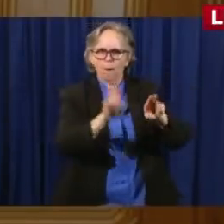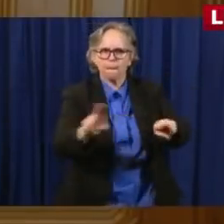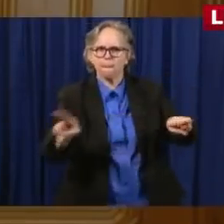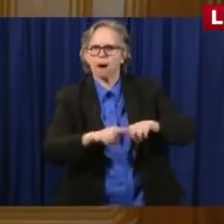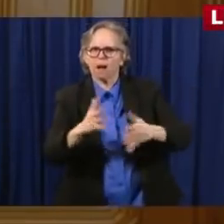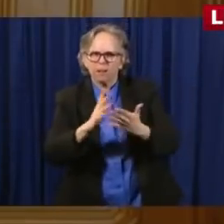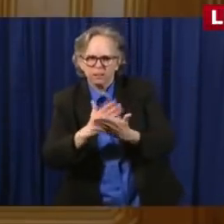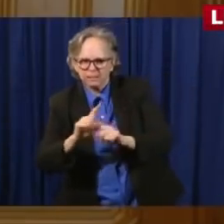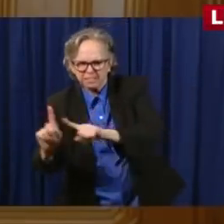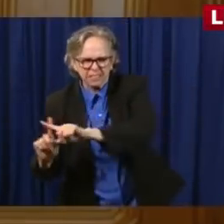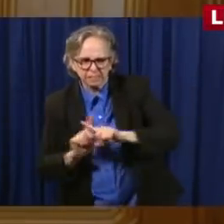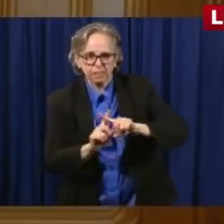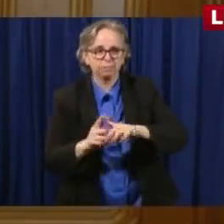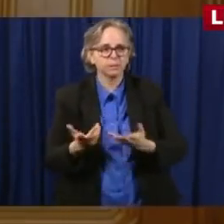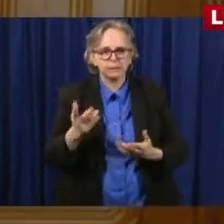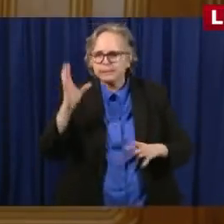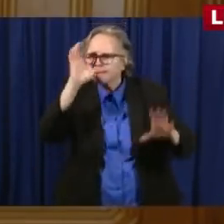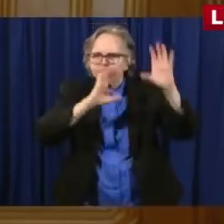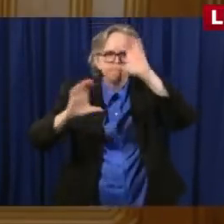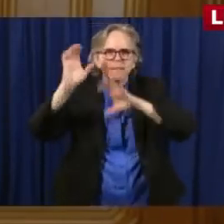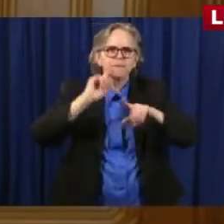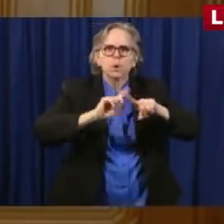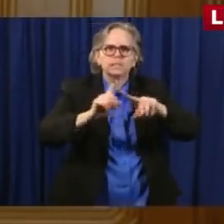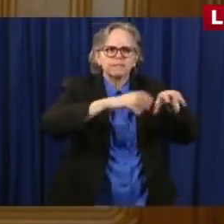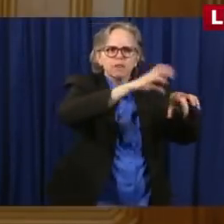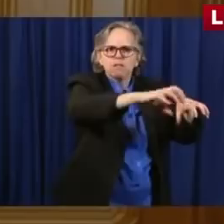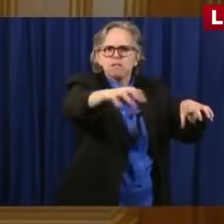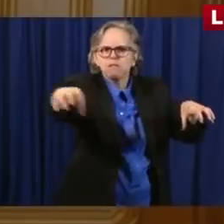WE HAVE TALKED ABOUT THAT THE LAST TWO DAYS.